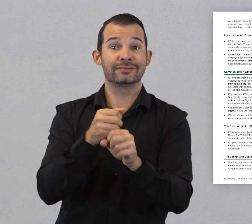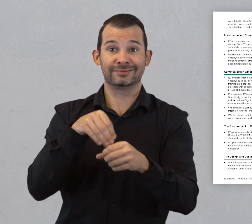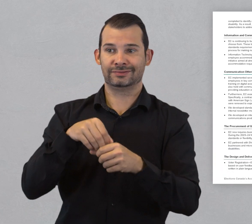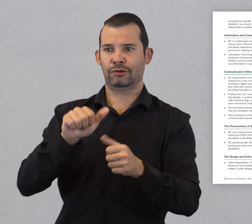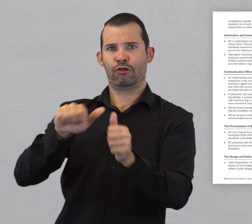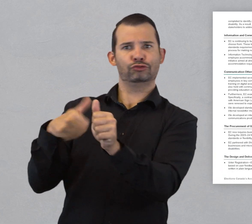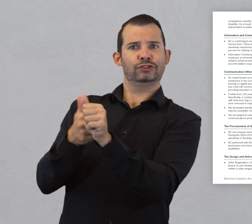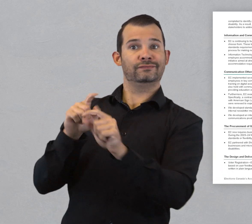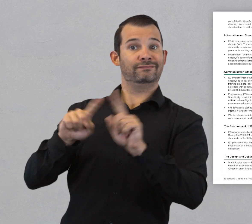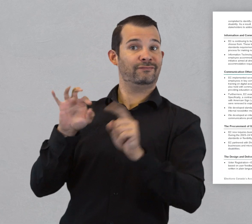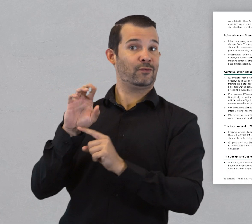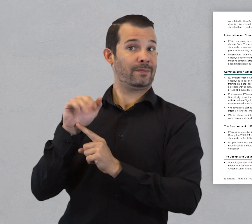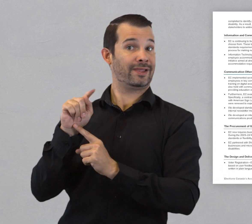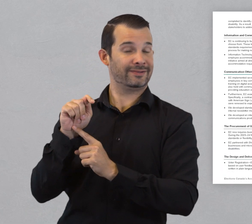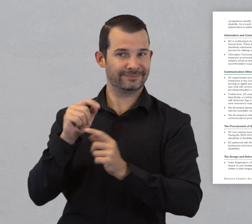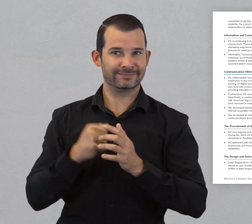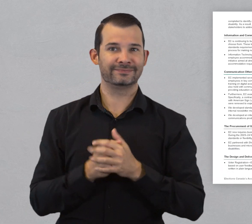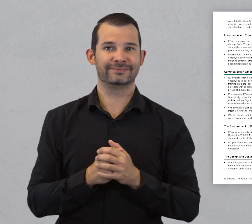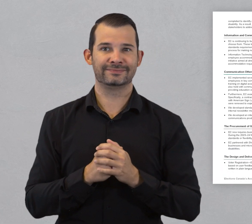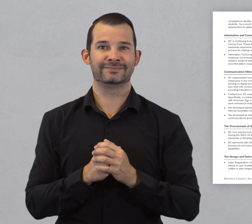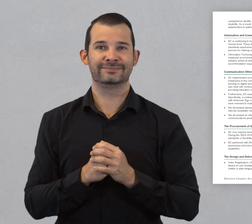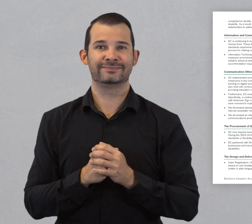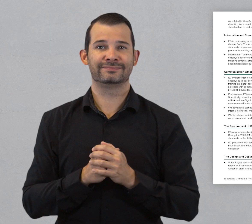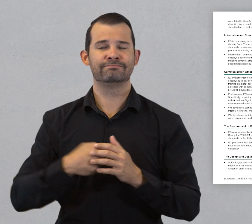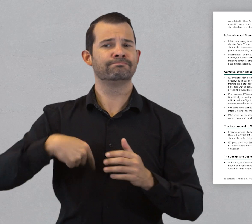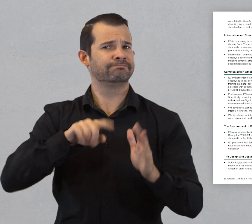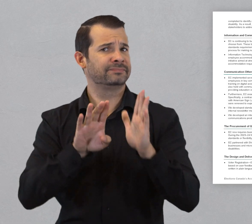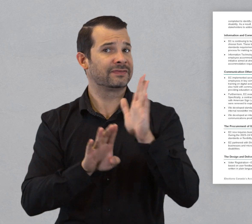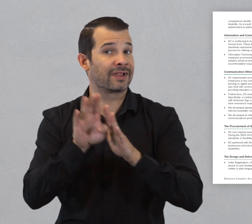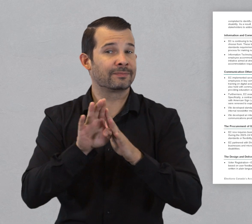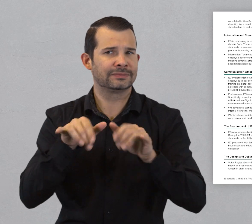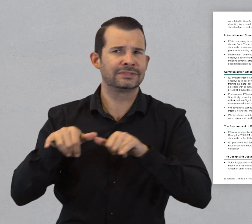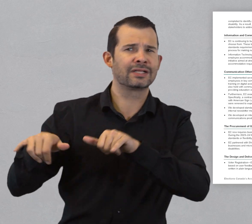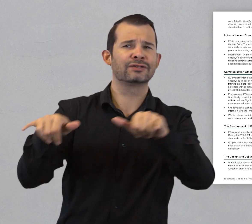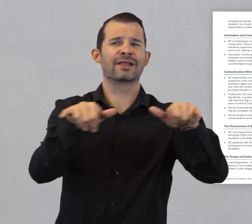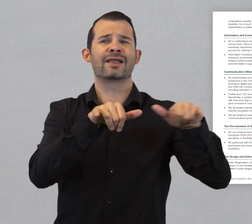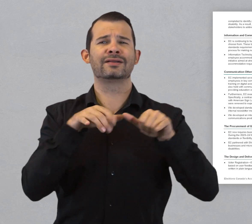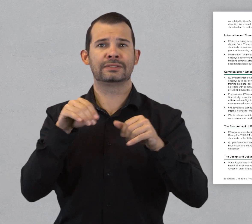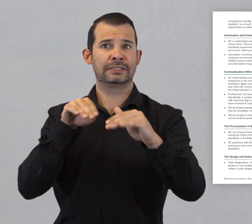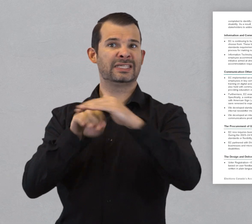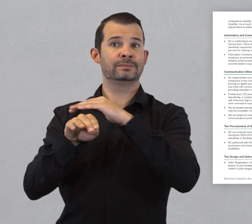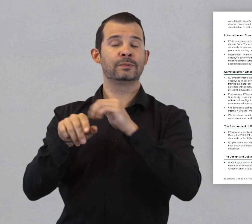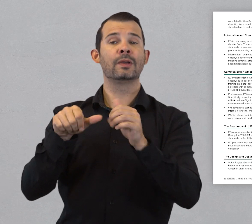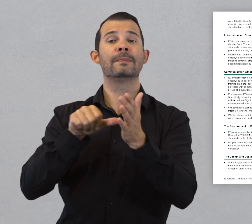communications products in alternative formats. • We developed standardized and accessible